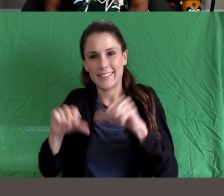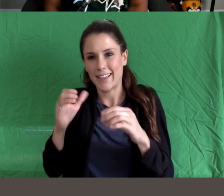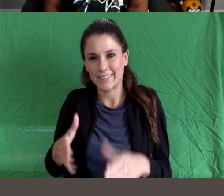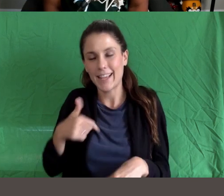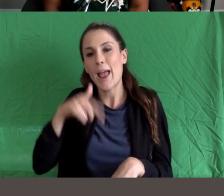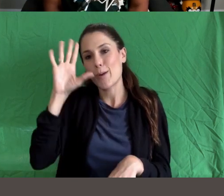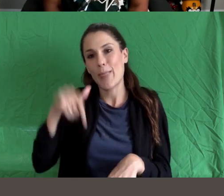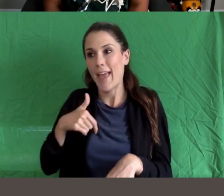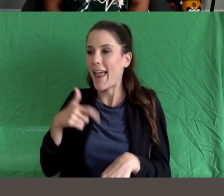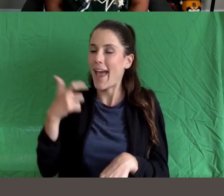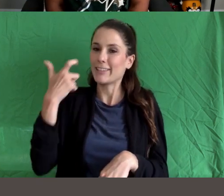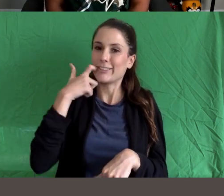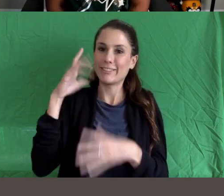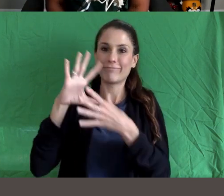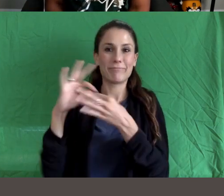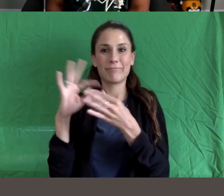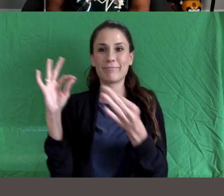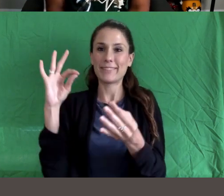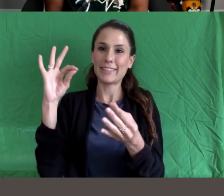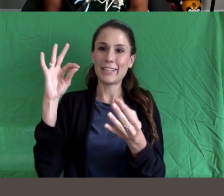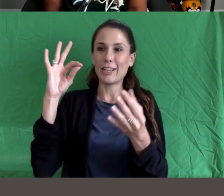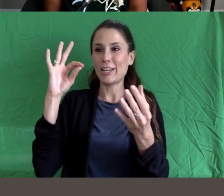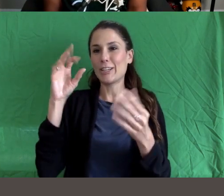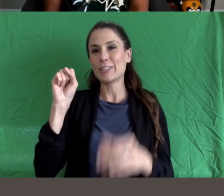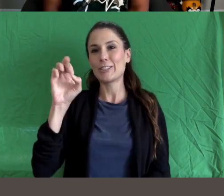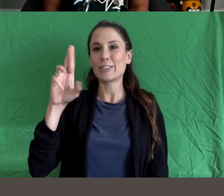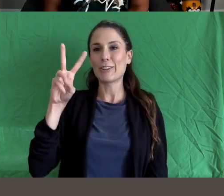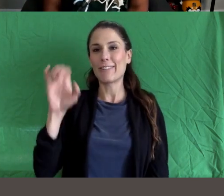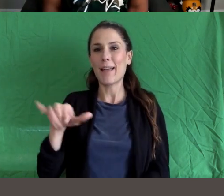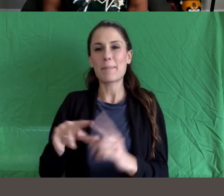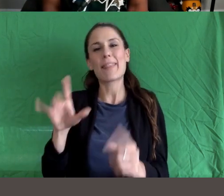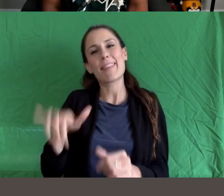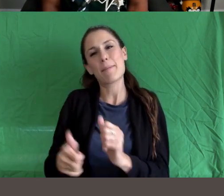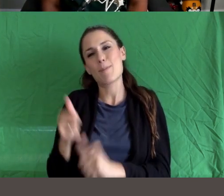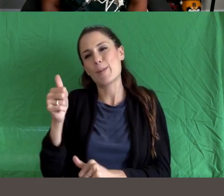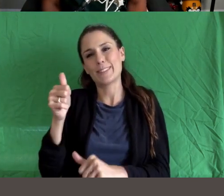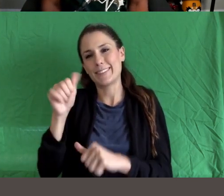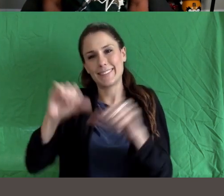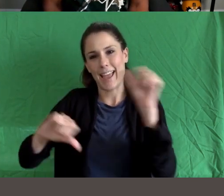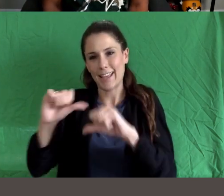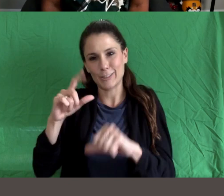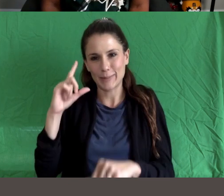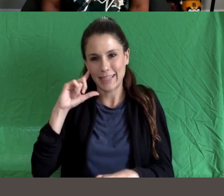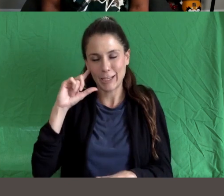survey, but that's most of the science that you'll hear in this talk. I'm a gamer. I'm a developer.